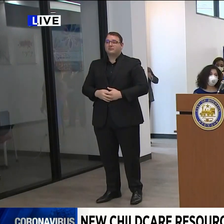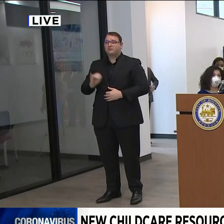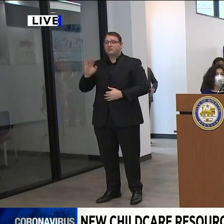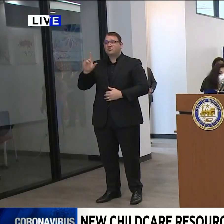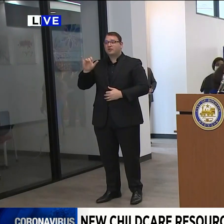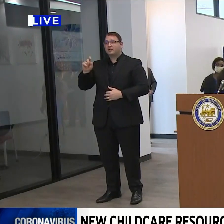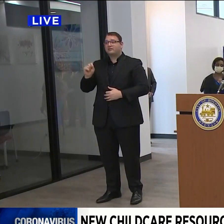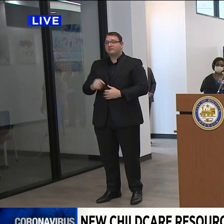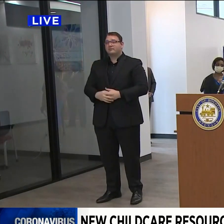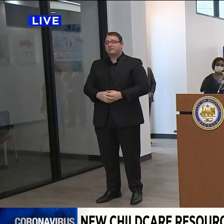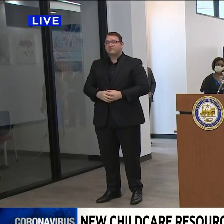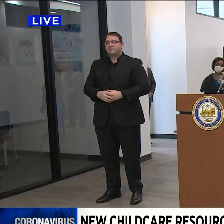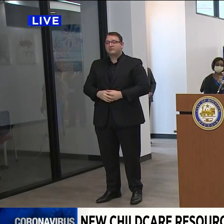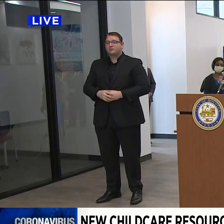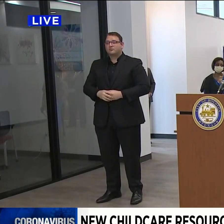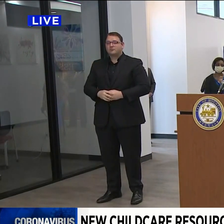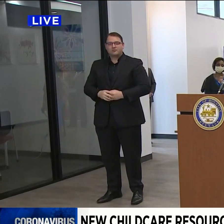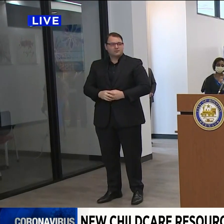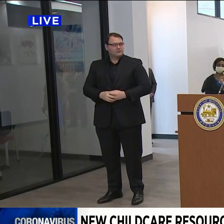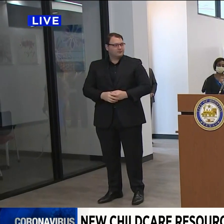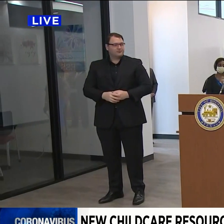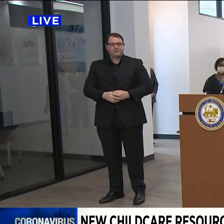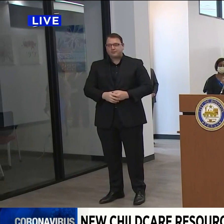Houston strong.